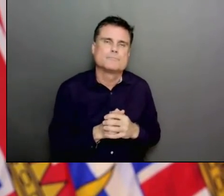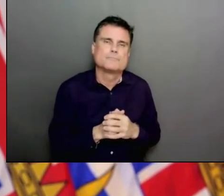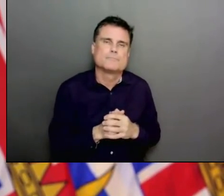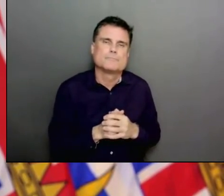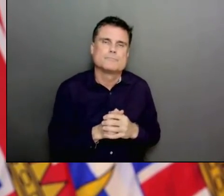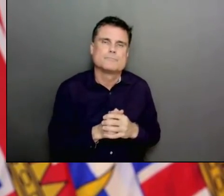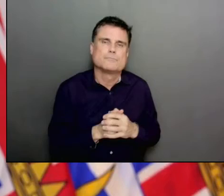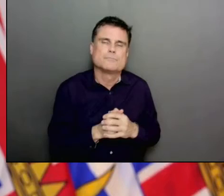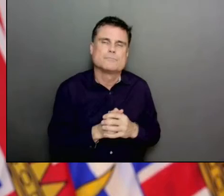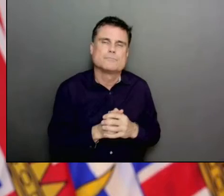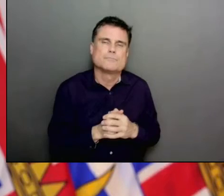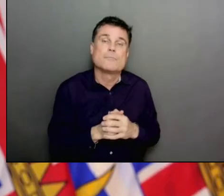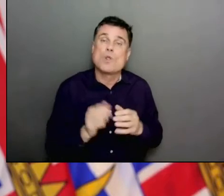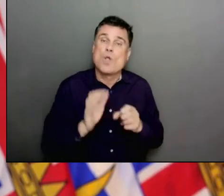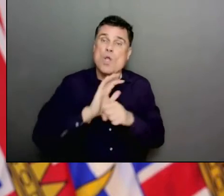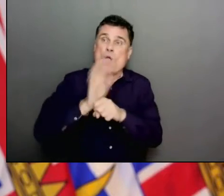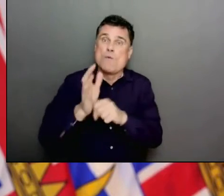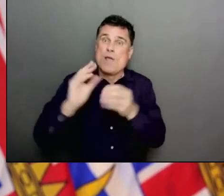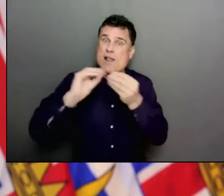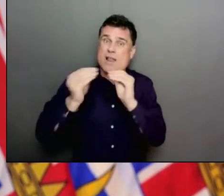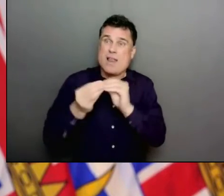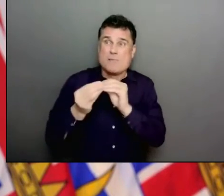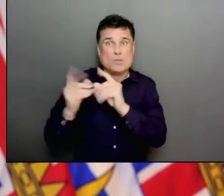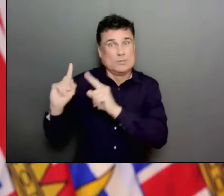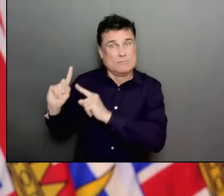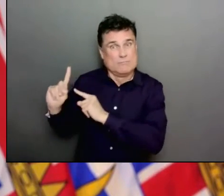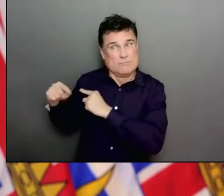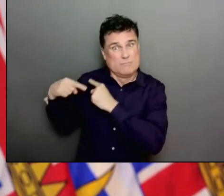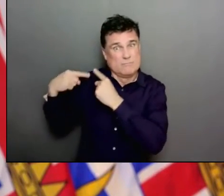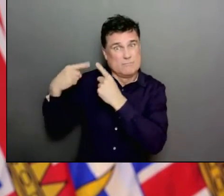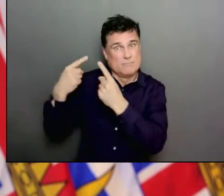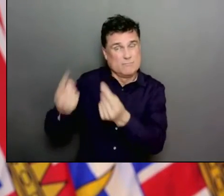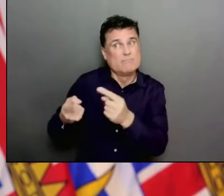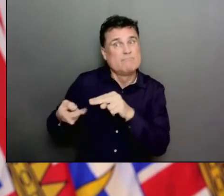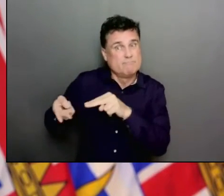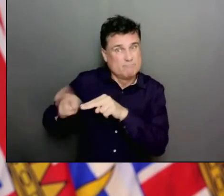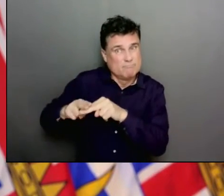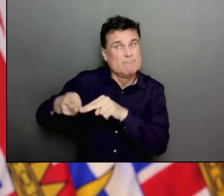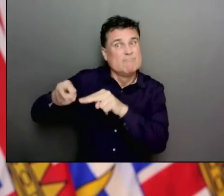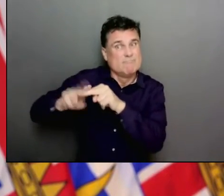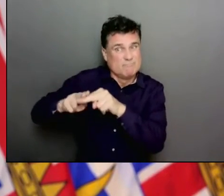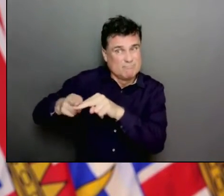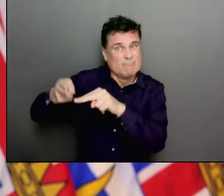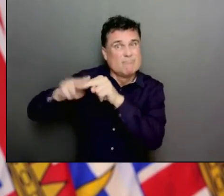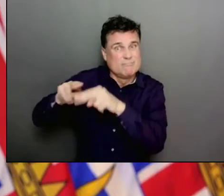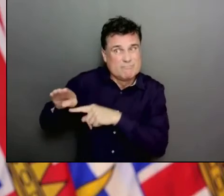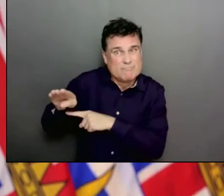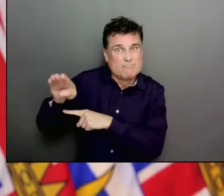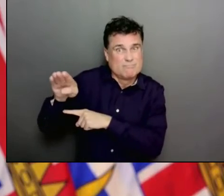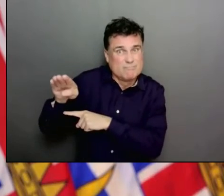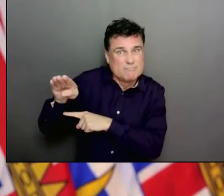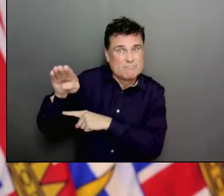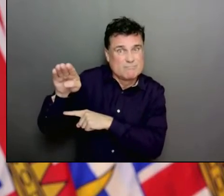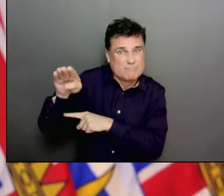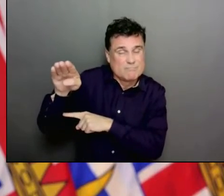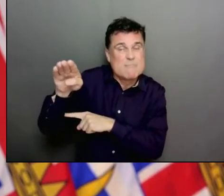number of weeks and months months, we are now able to present data by local health area.